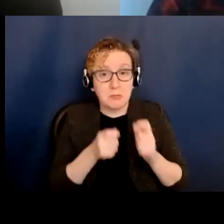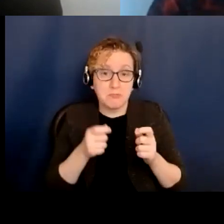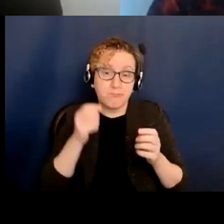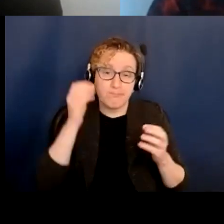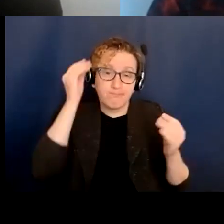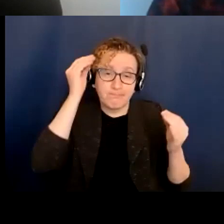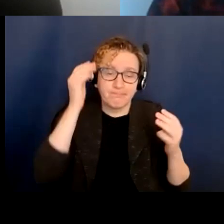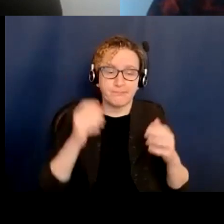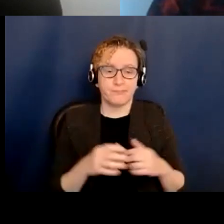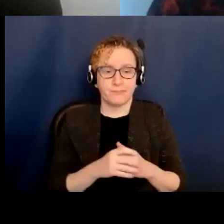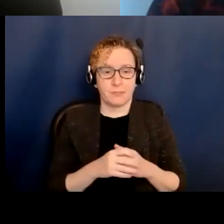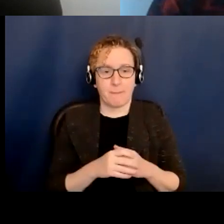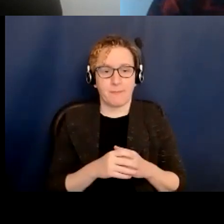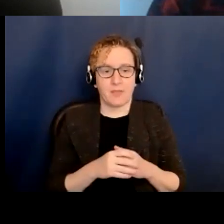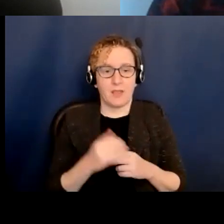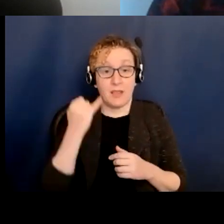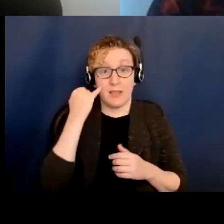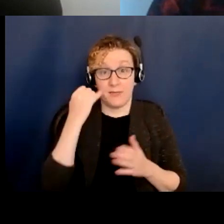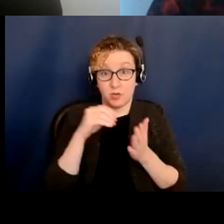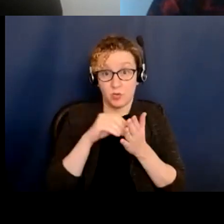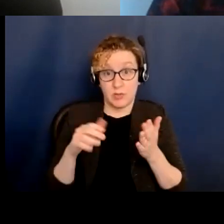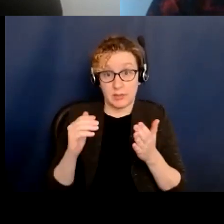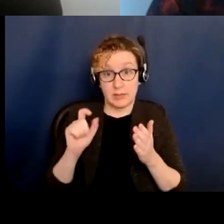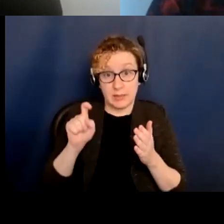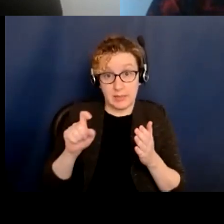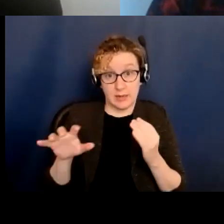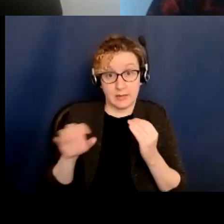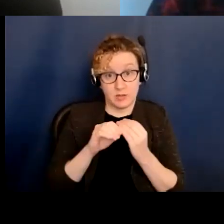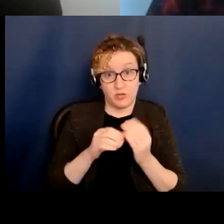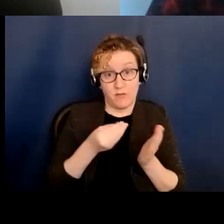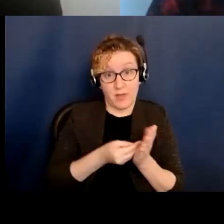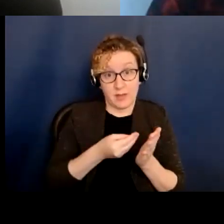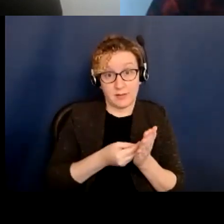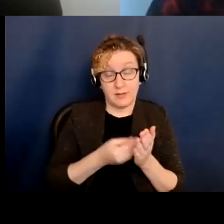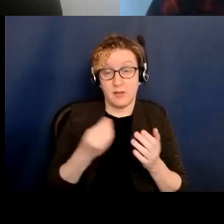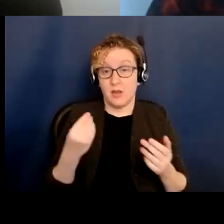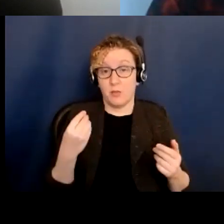If the student needed additional funds, being able to provide the funding.